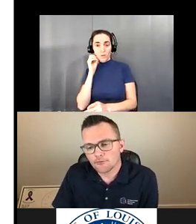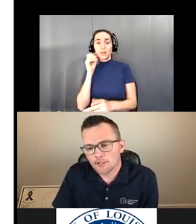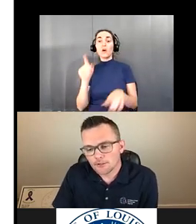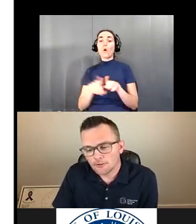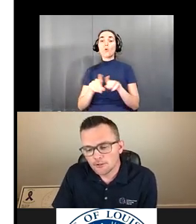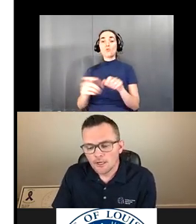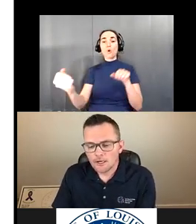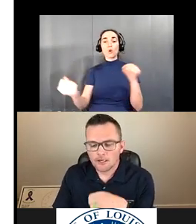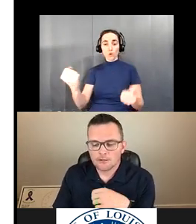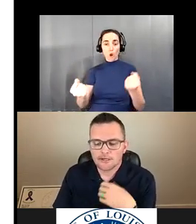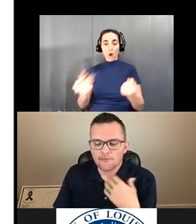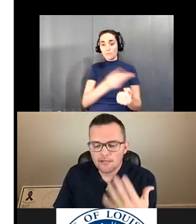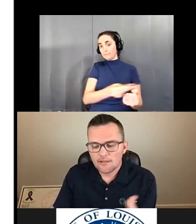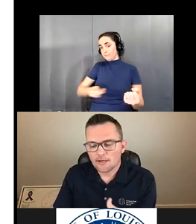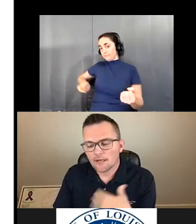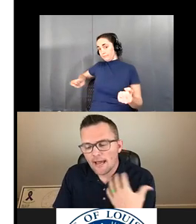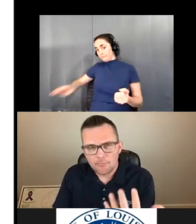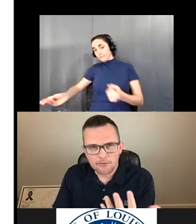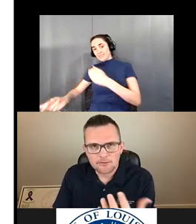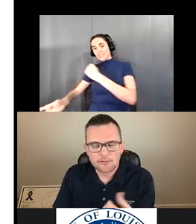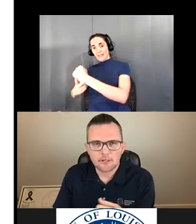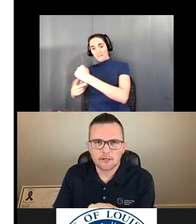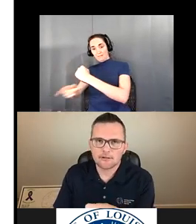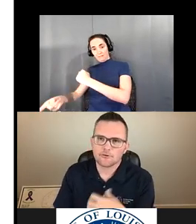vehicle 15:43:35 that if anything happens, that if